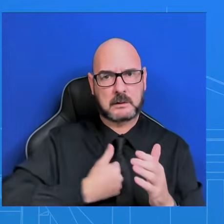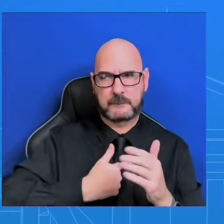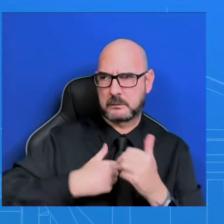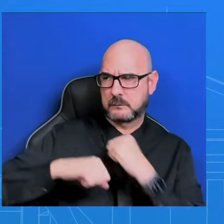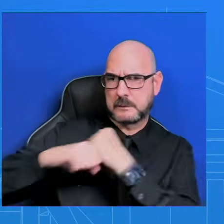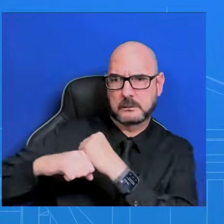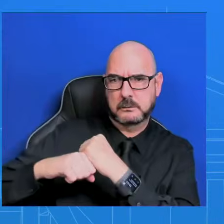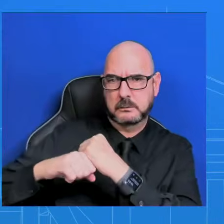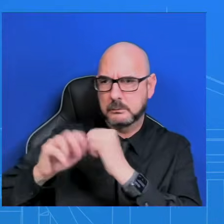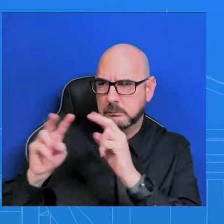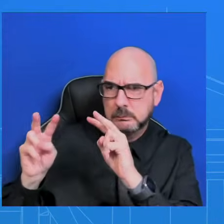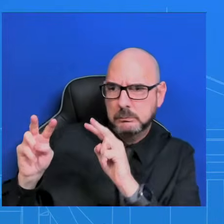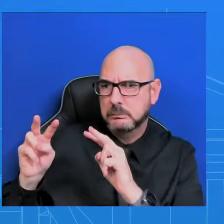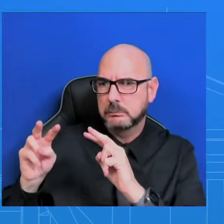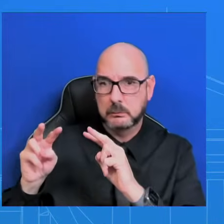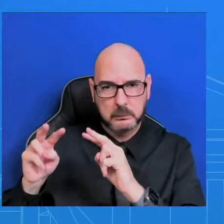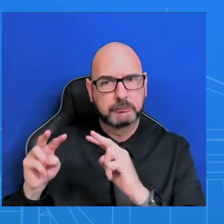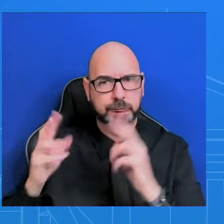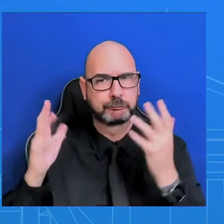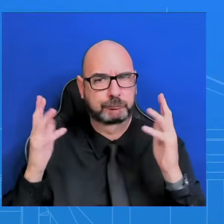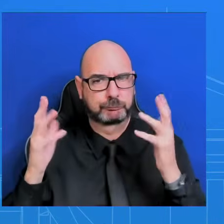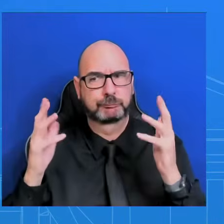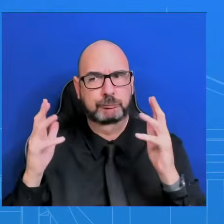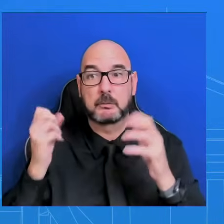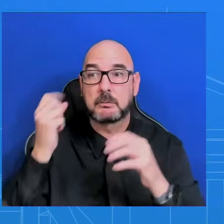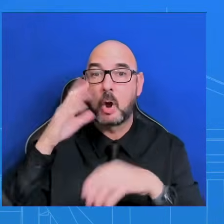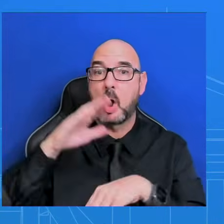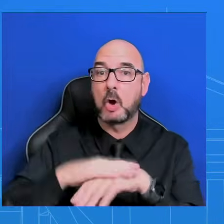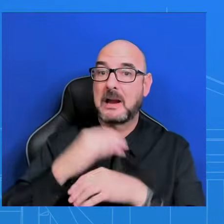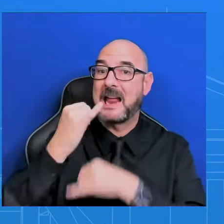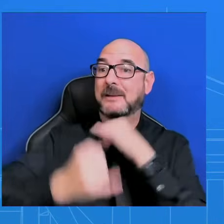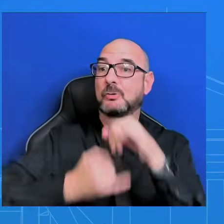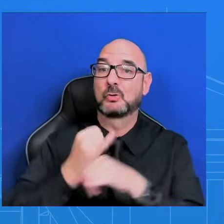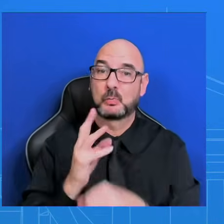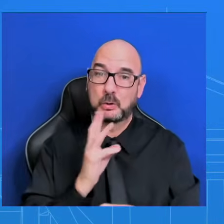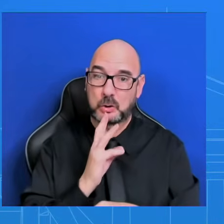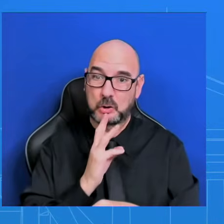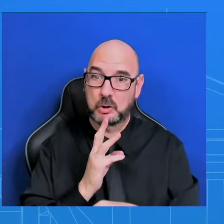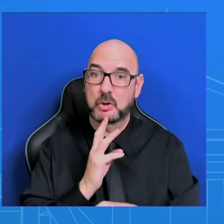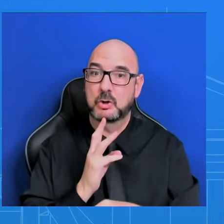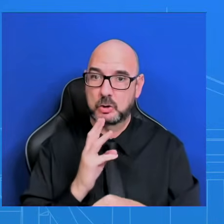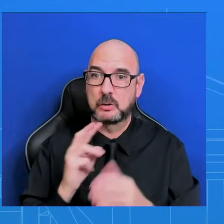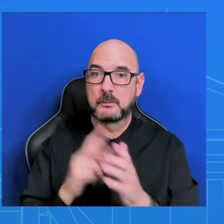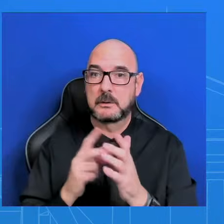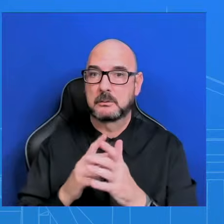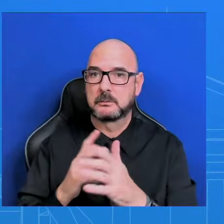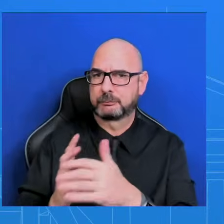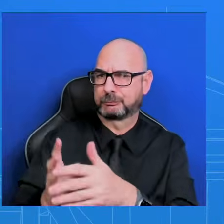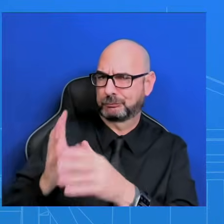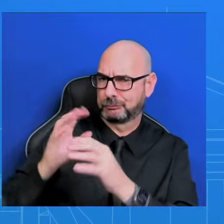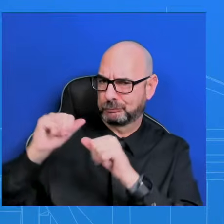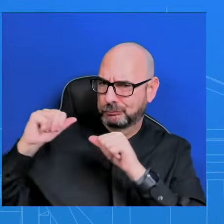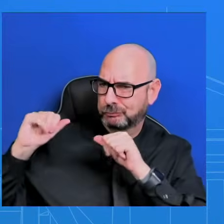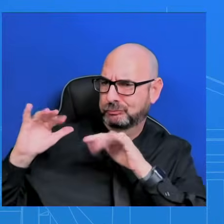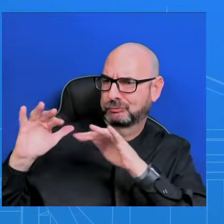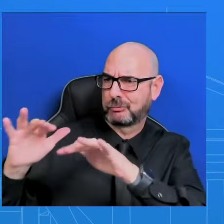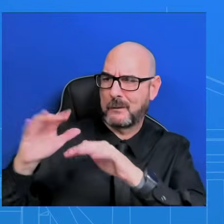for both naval vessels as well as mar- -- merchant -- merchant shipping. Thank you. Ms. Jean-Pierre: Go ahead, Colleen.